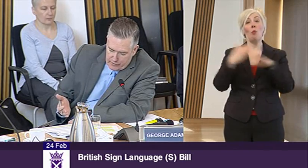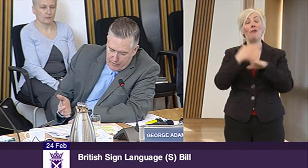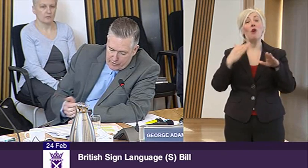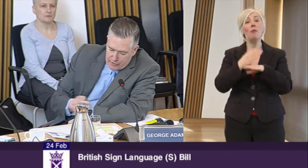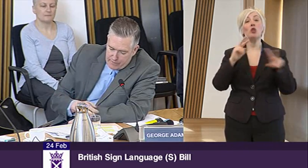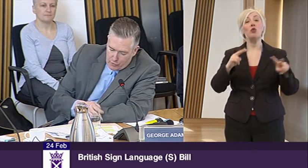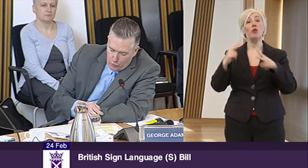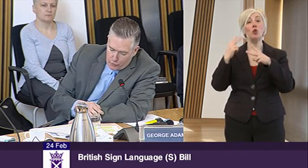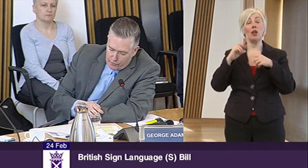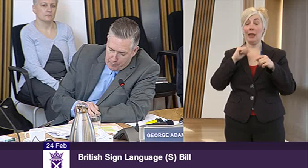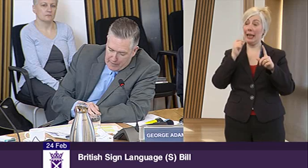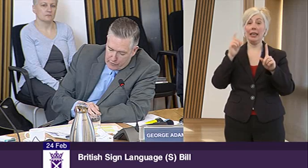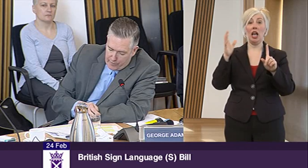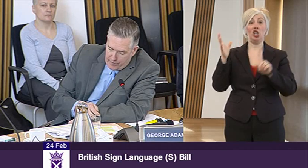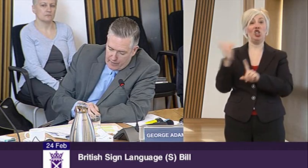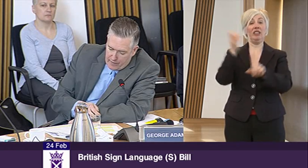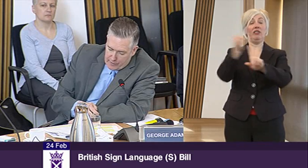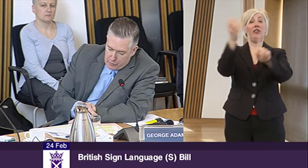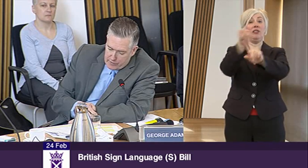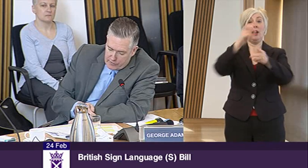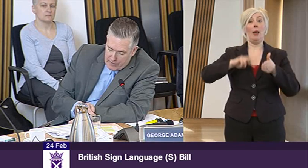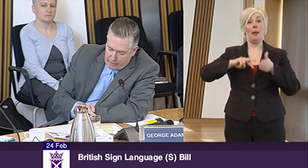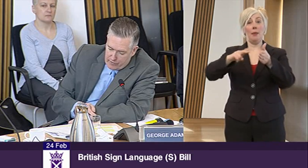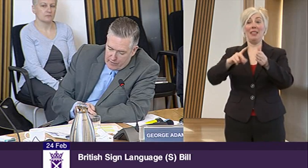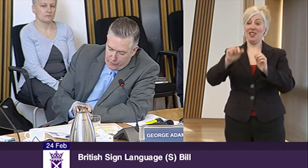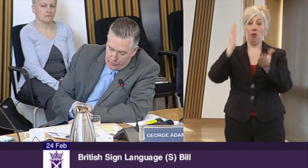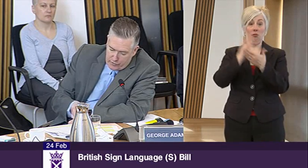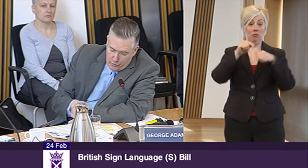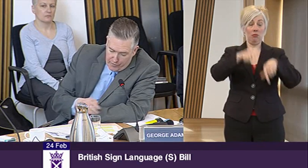“a sense of collective shared mission to achieve the goals of the plans with the community